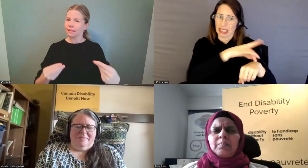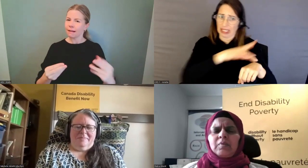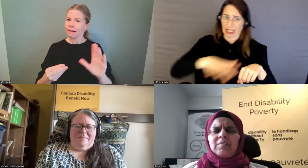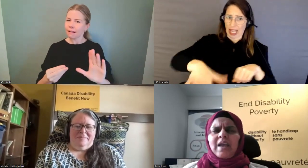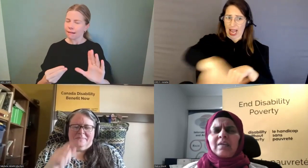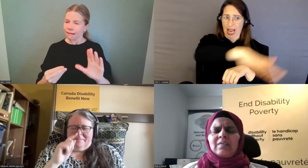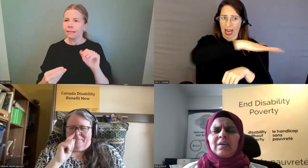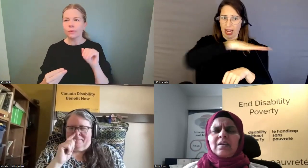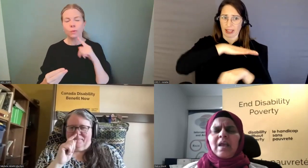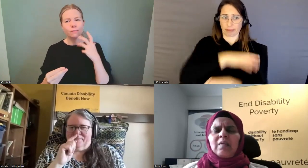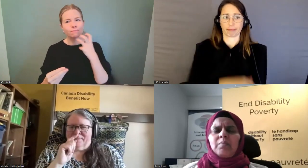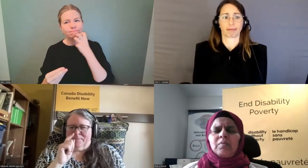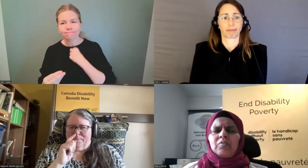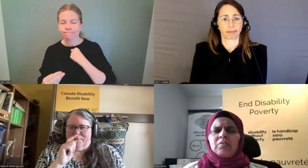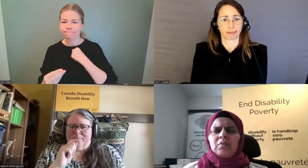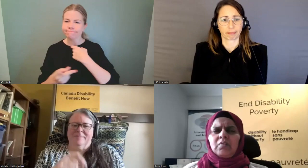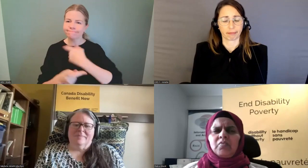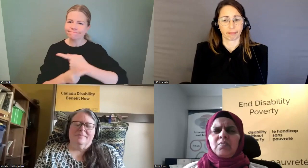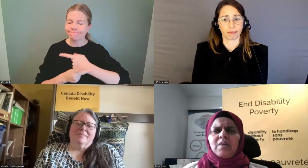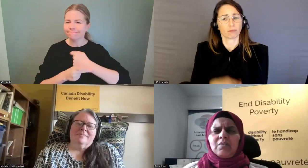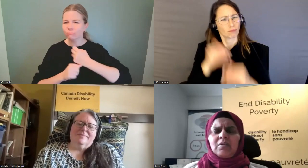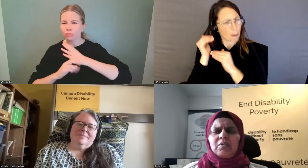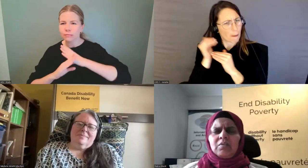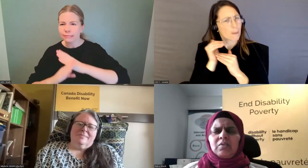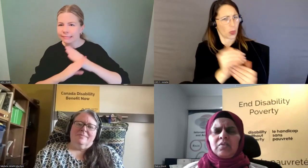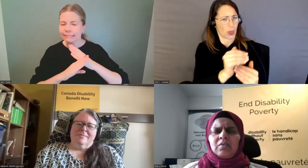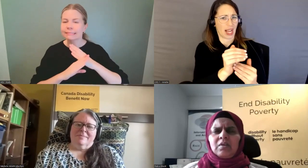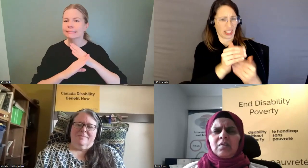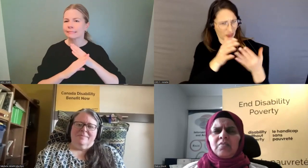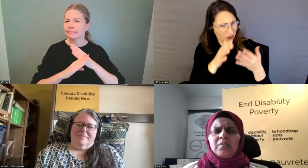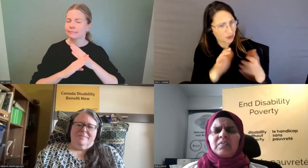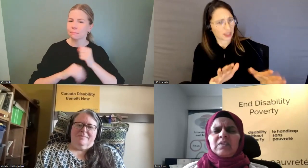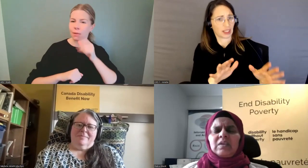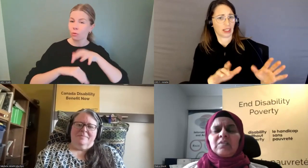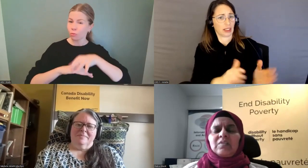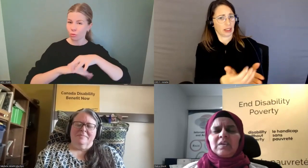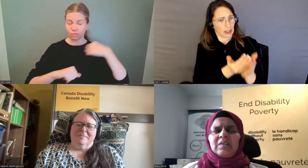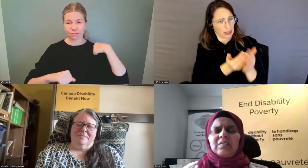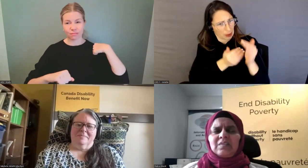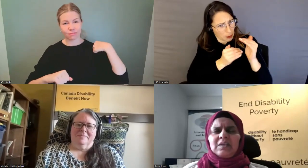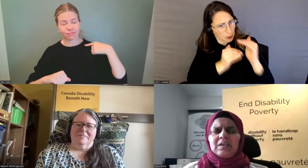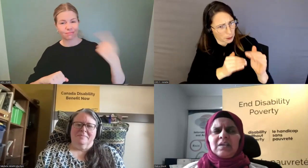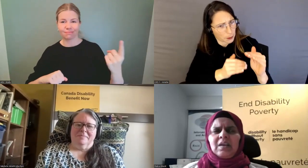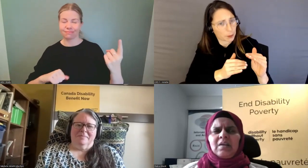PROTECTED AND PRESERVED MOTHER EARTH FROM SEA TO SEA TO SEA.